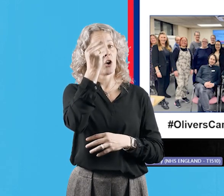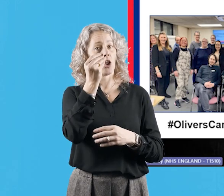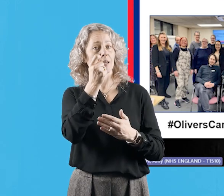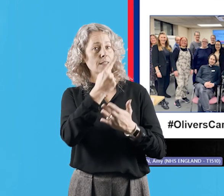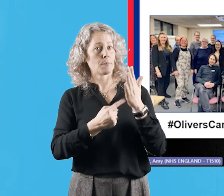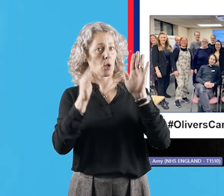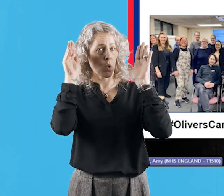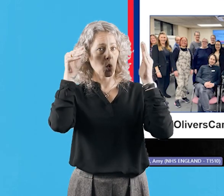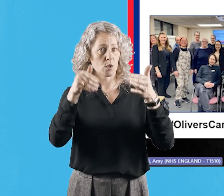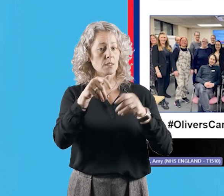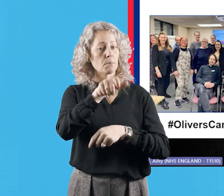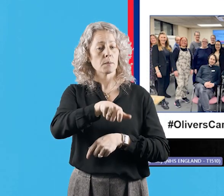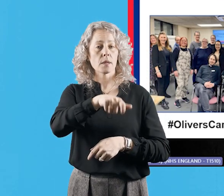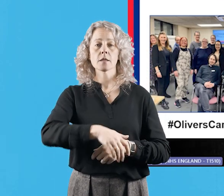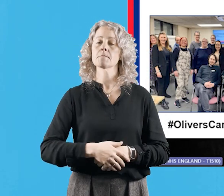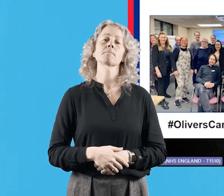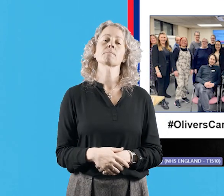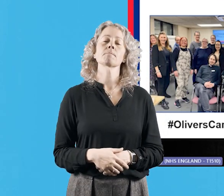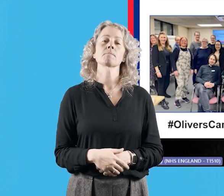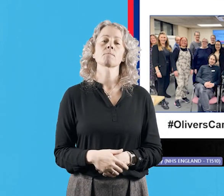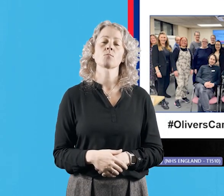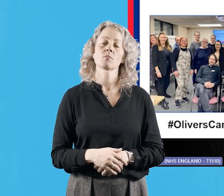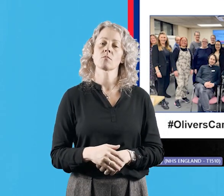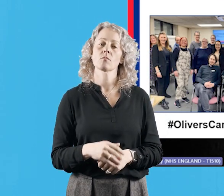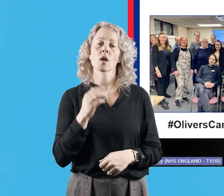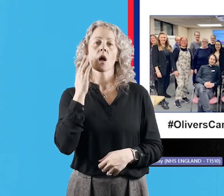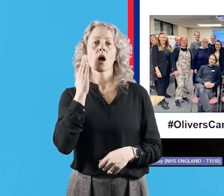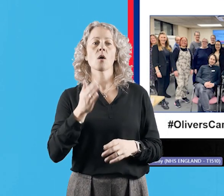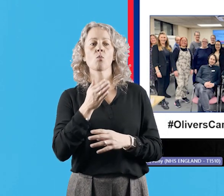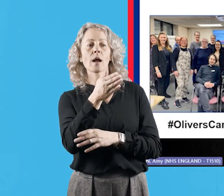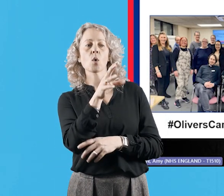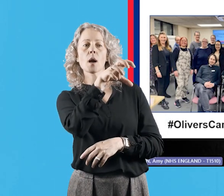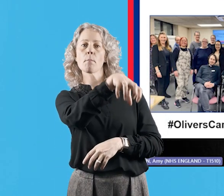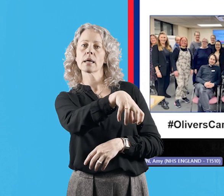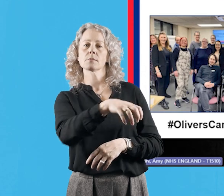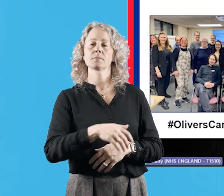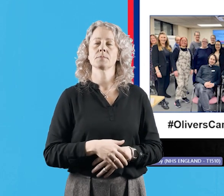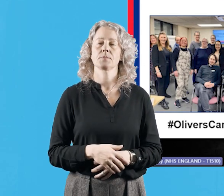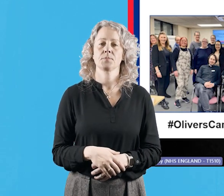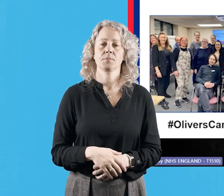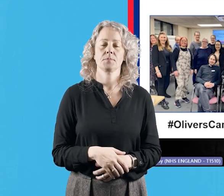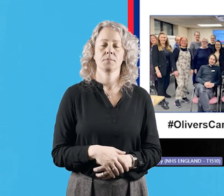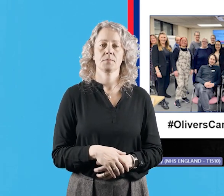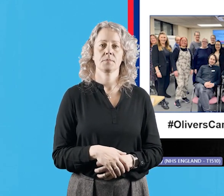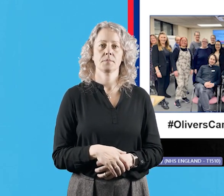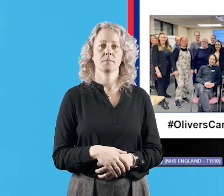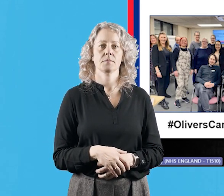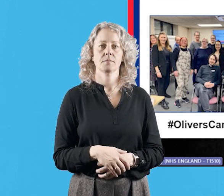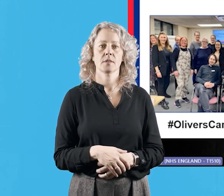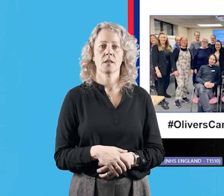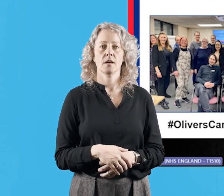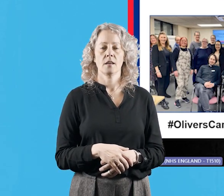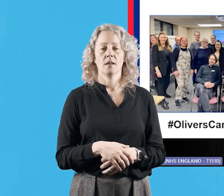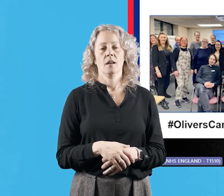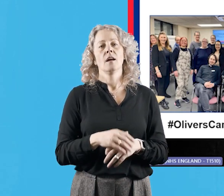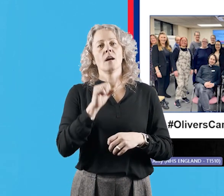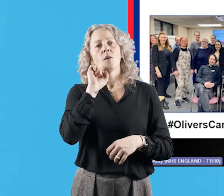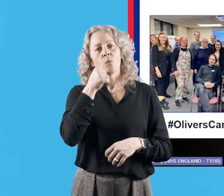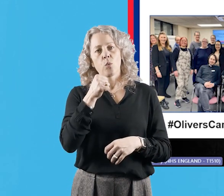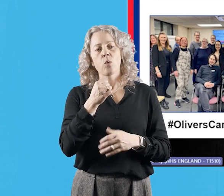autistic people. And in their placement, you know in their first placement, They're clearly going to need to do Tier 2.